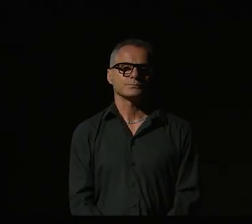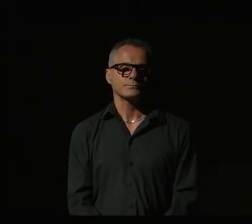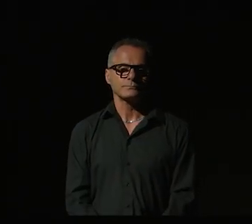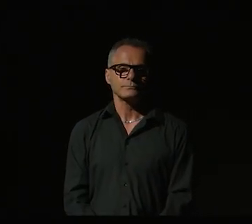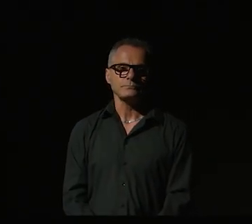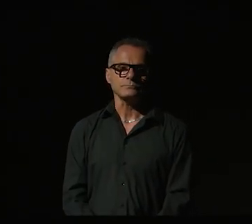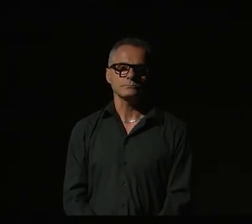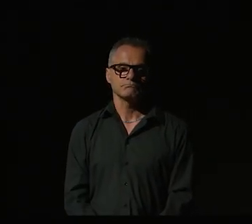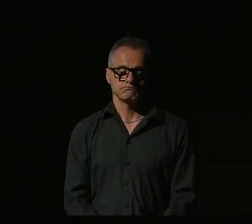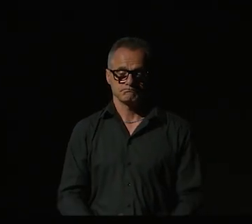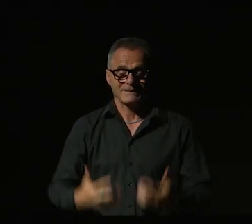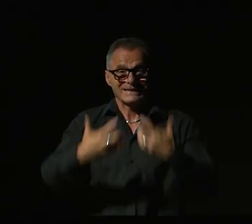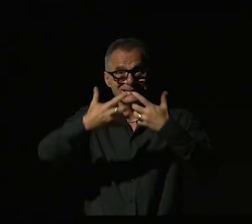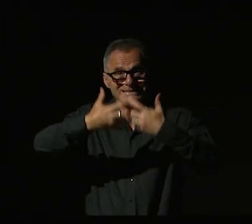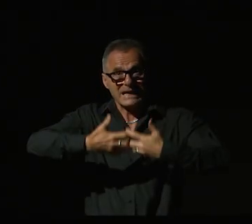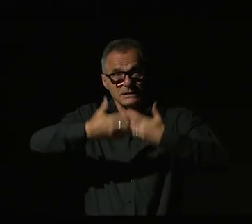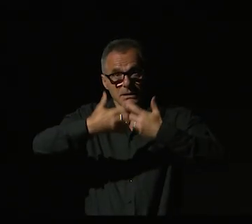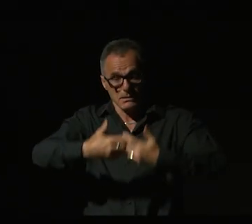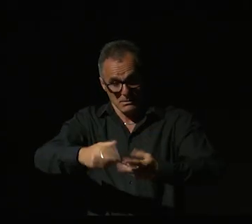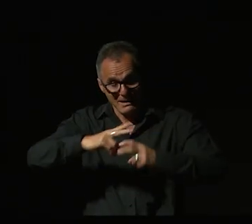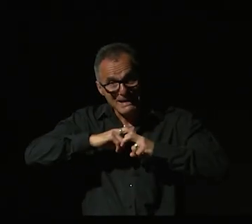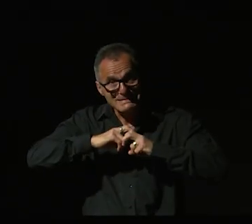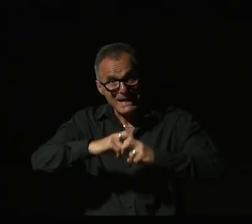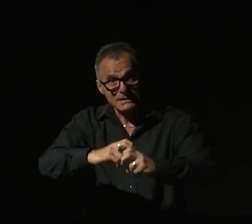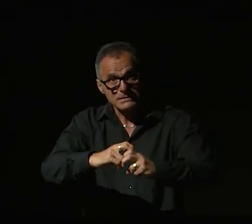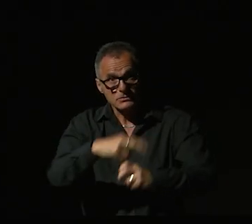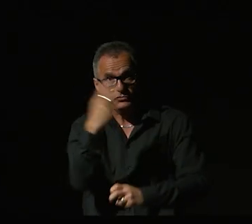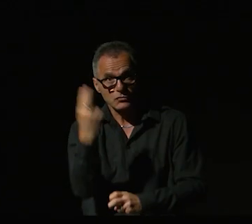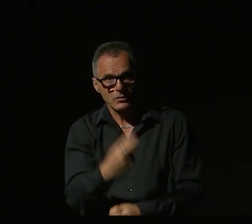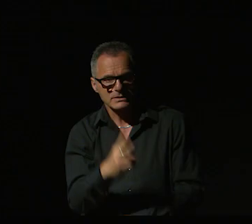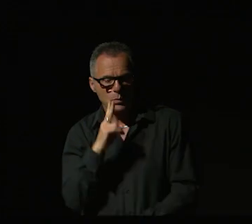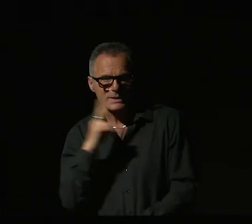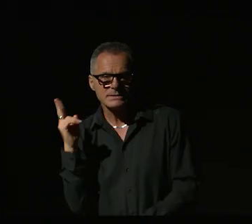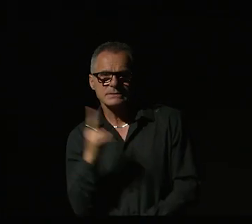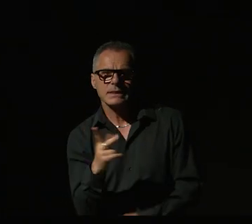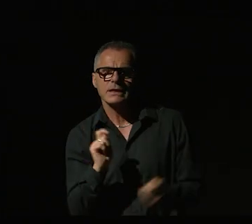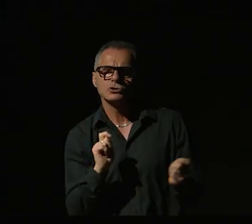The technical analysis of the drawings also highlights changes in approach,